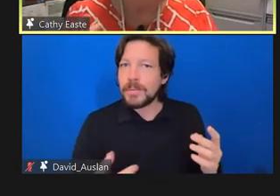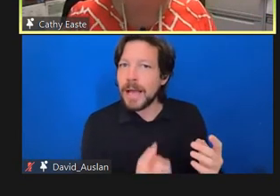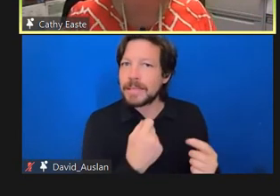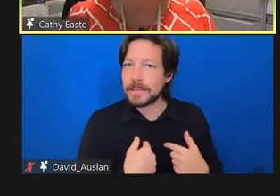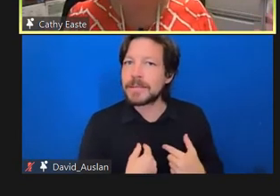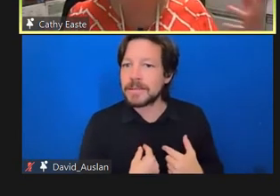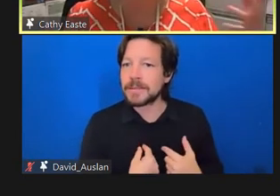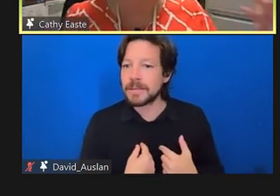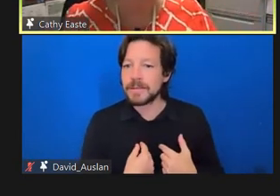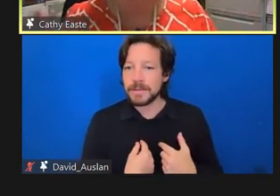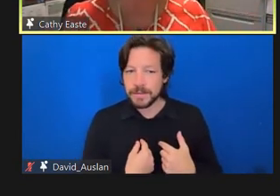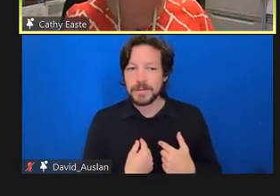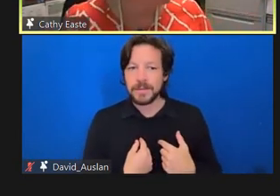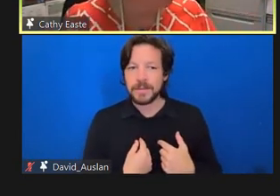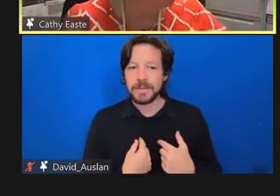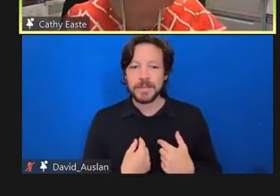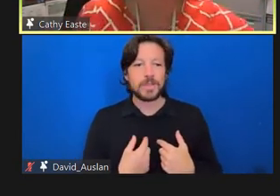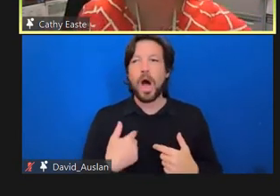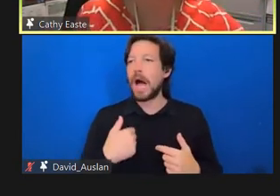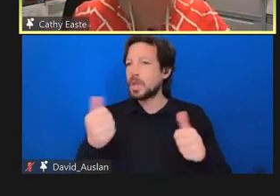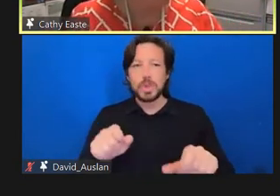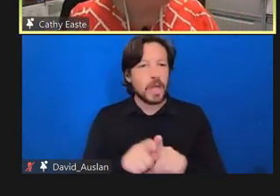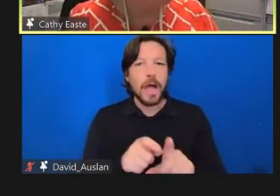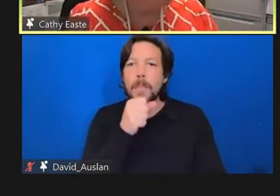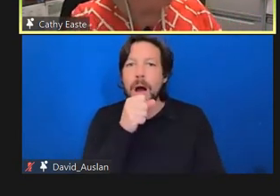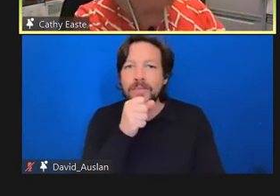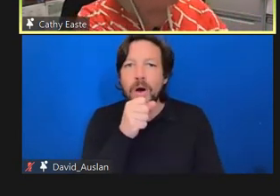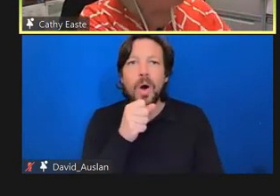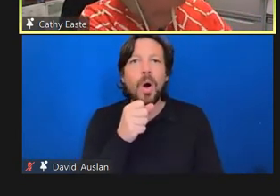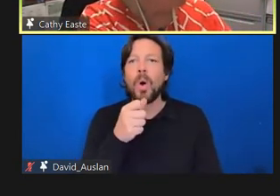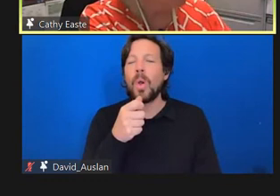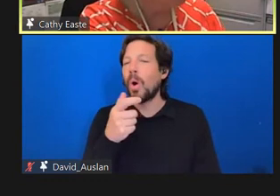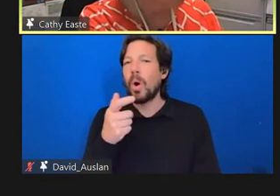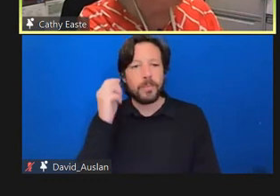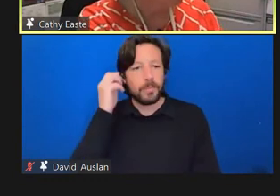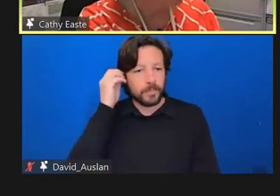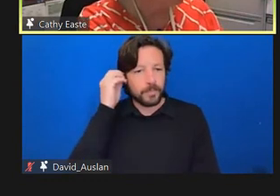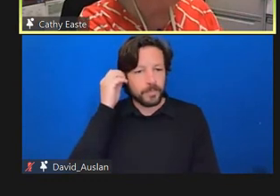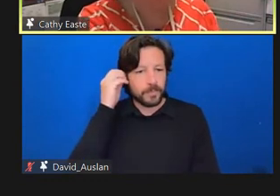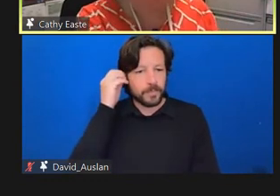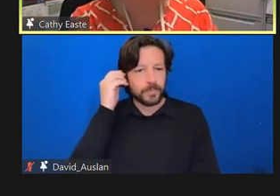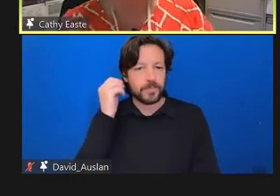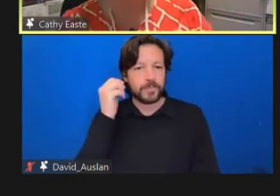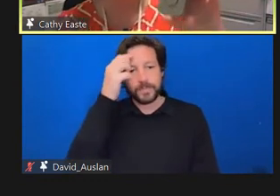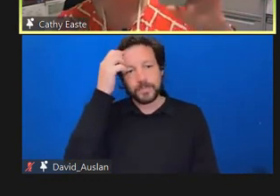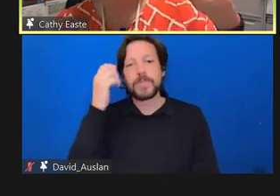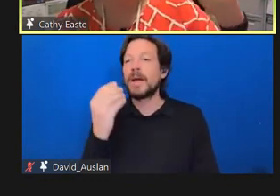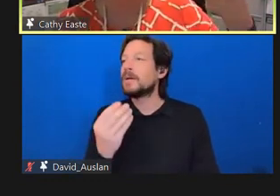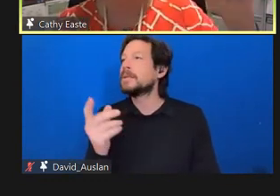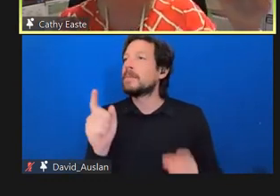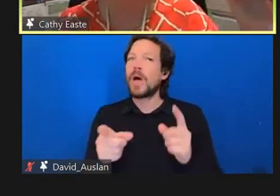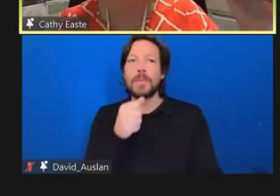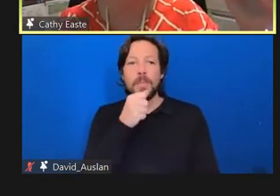any sort of microphone device that I can. Some of those microphone devices might be a Phonak,